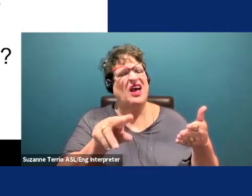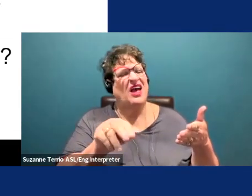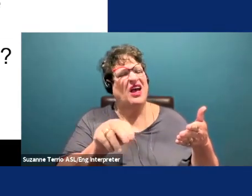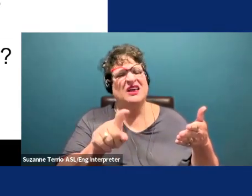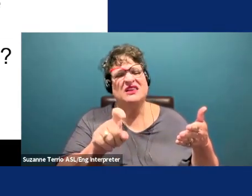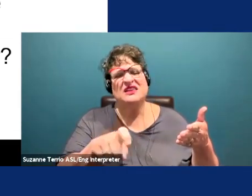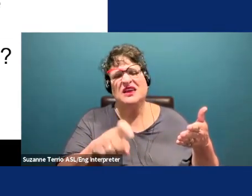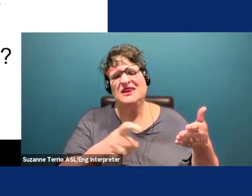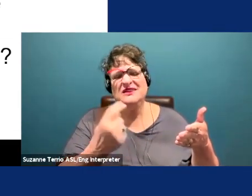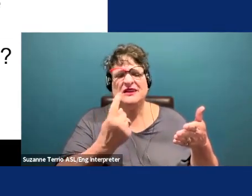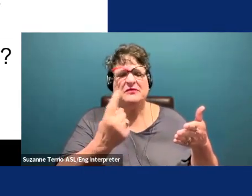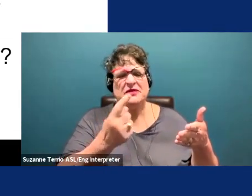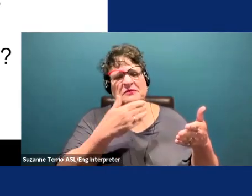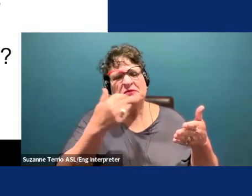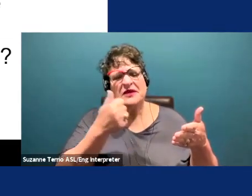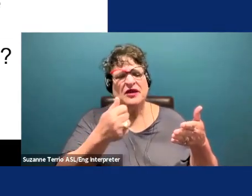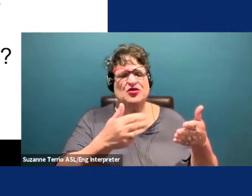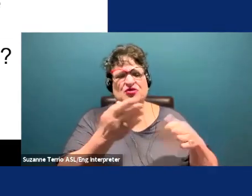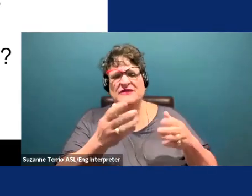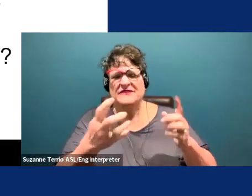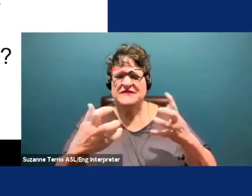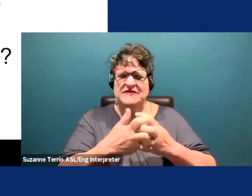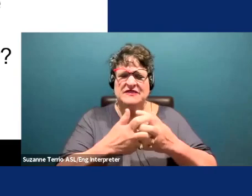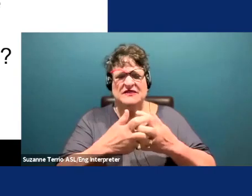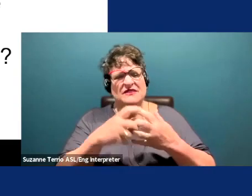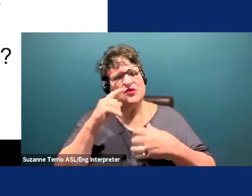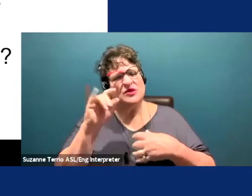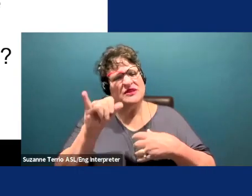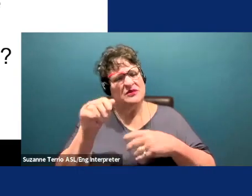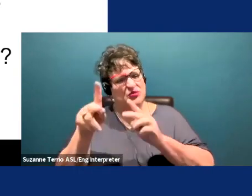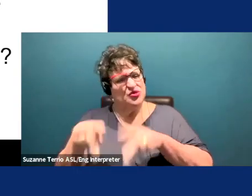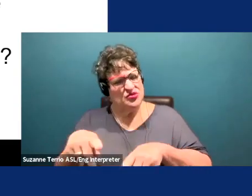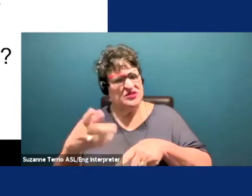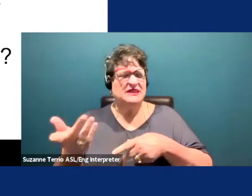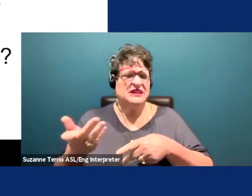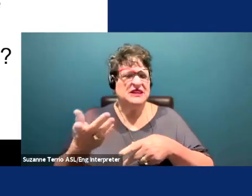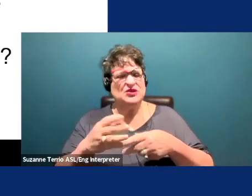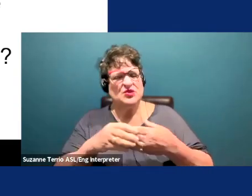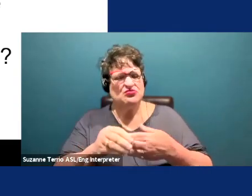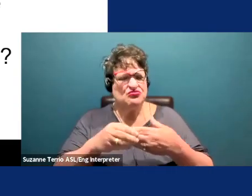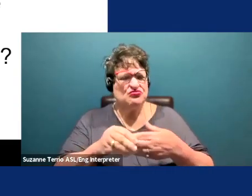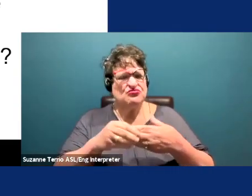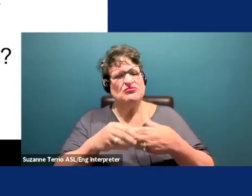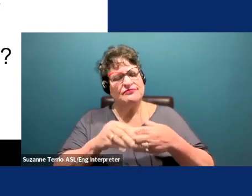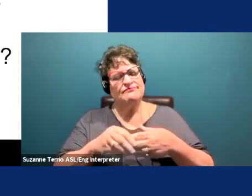once in a while so the person has breathing room, and so you can reference that in your court case.